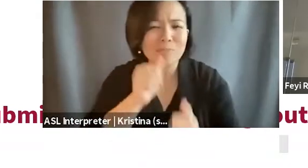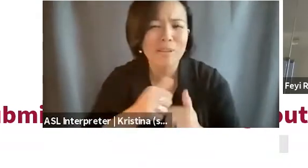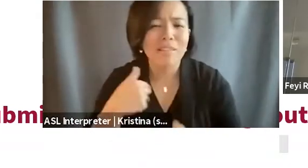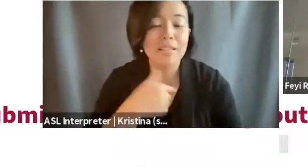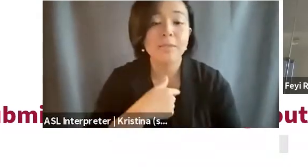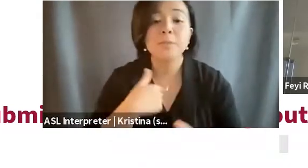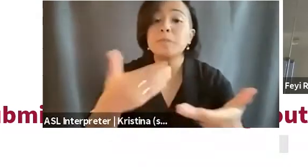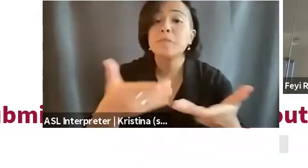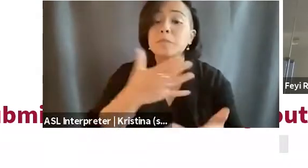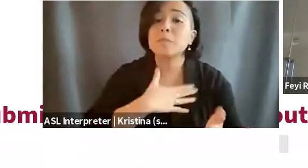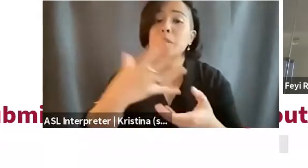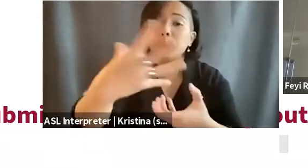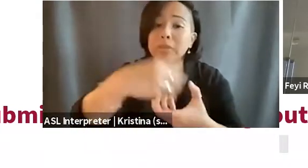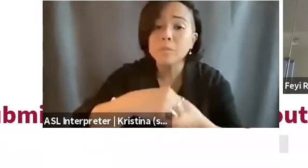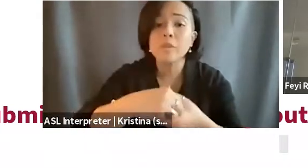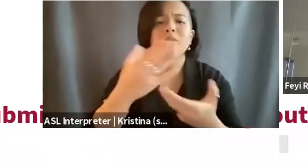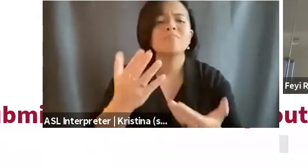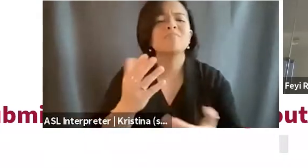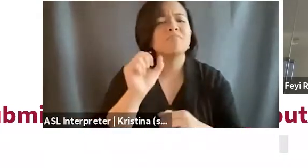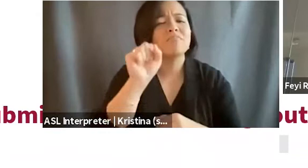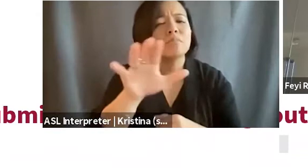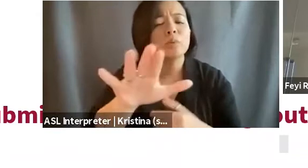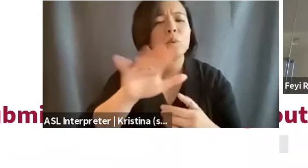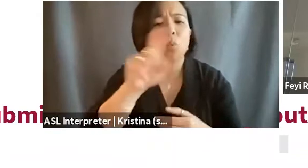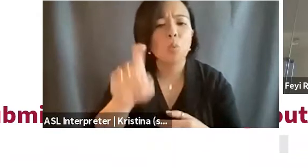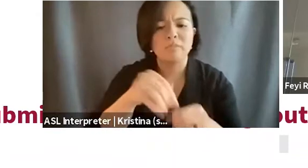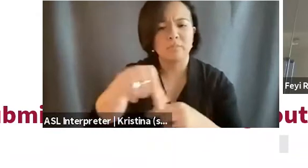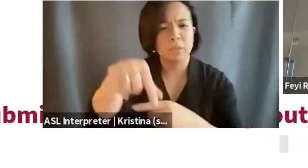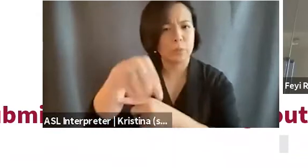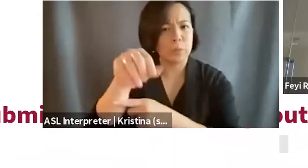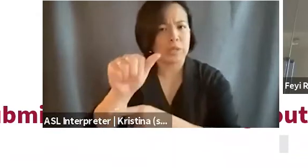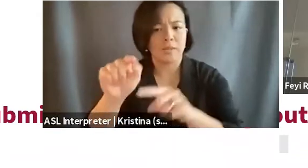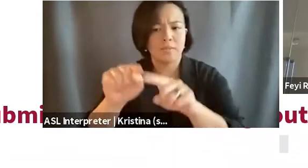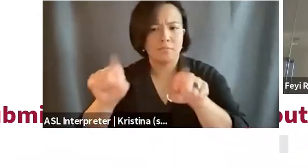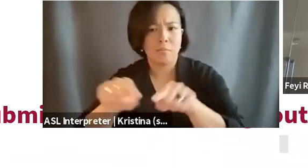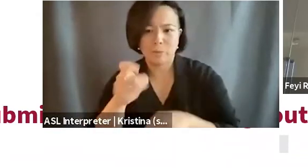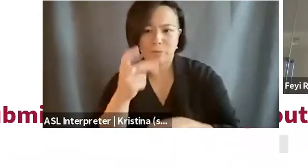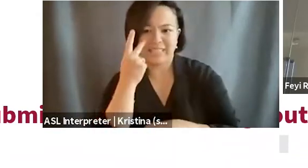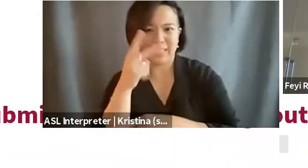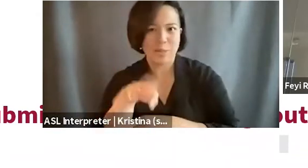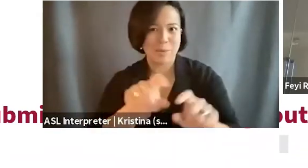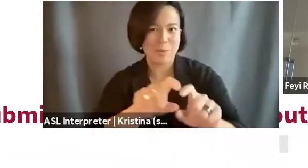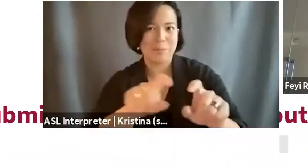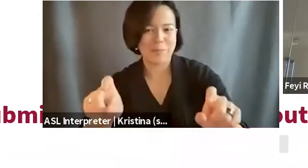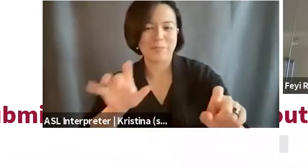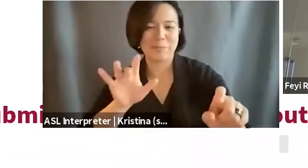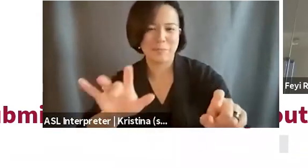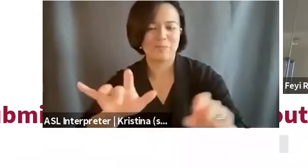participate and submit questions throughout the discussion in the Q&A box that you can see at the bottom of your screen.